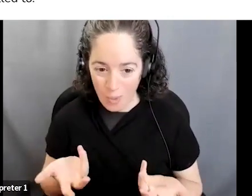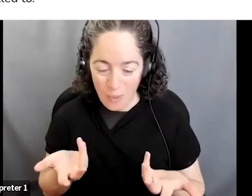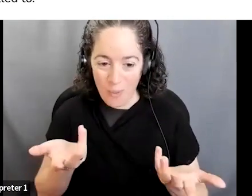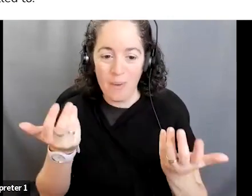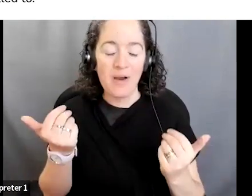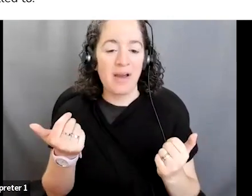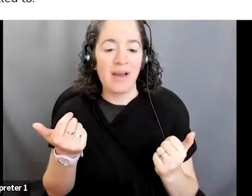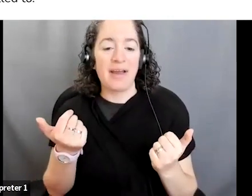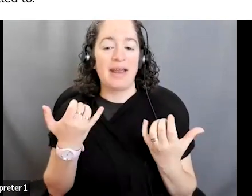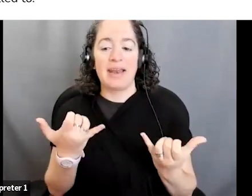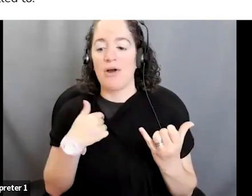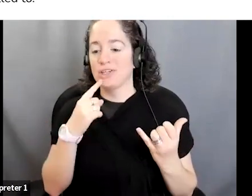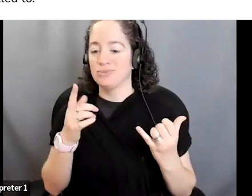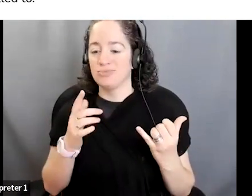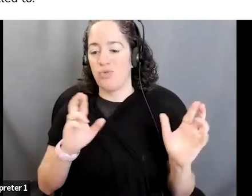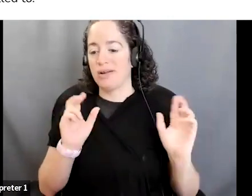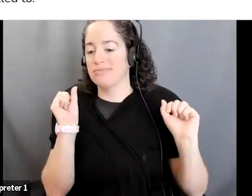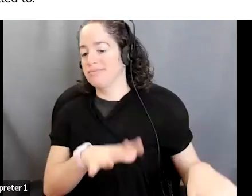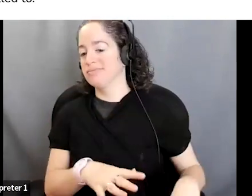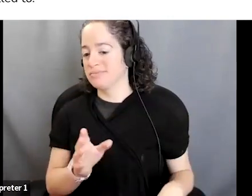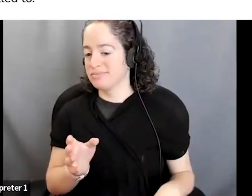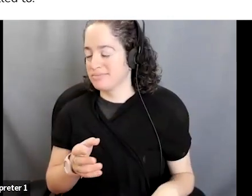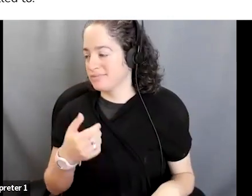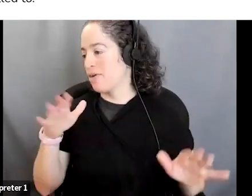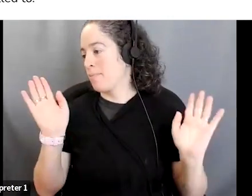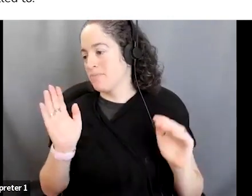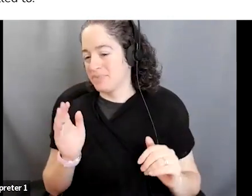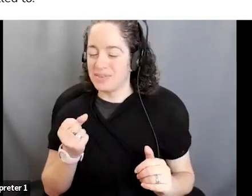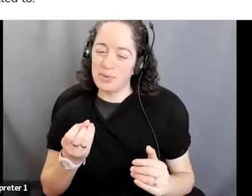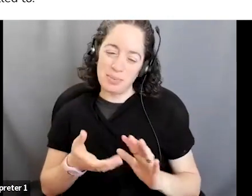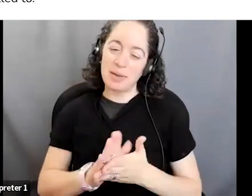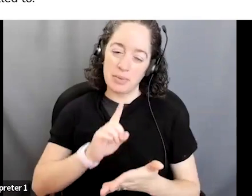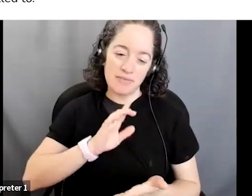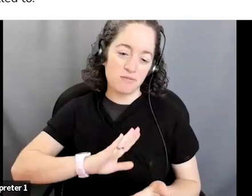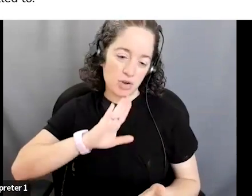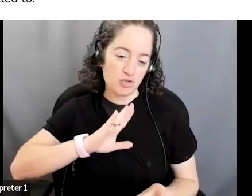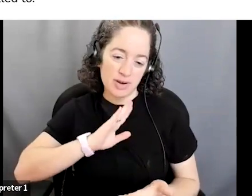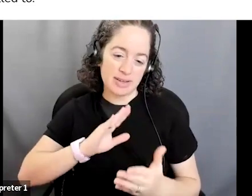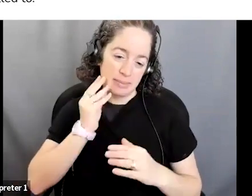Now I just don't want to fill out the form. It just creates a really frustrating user experience.